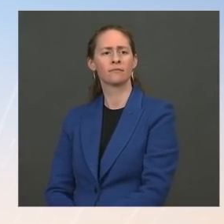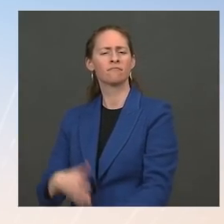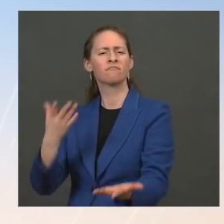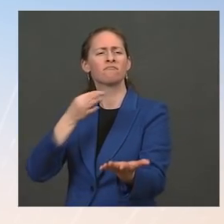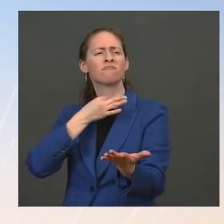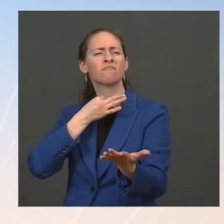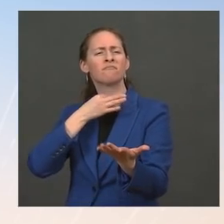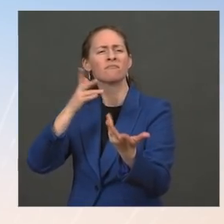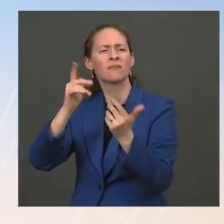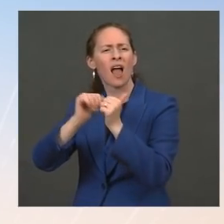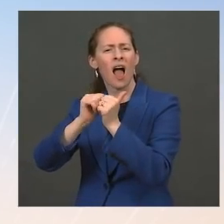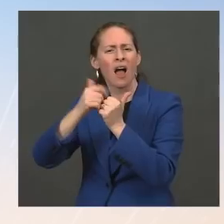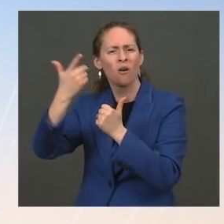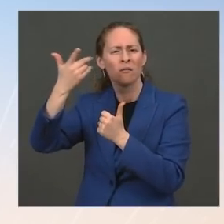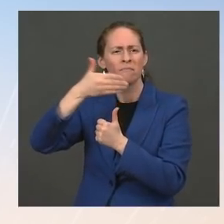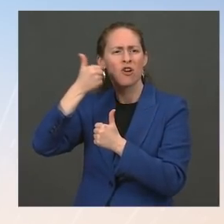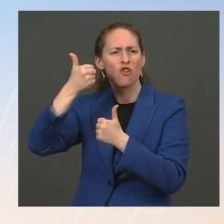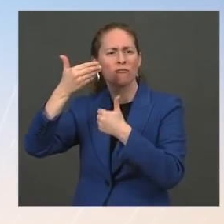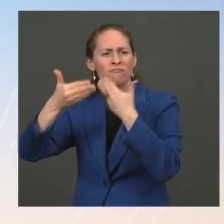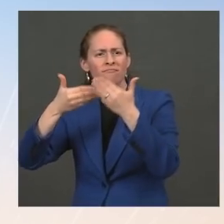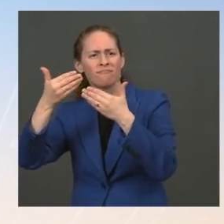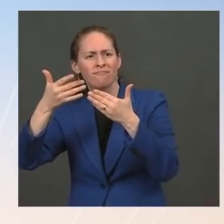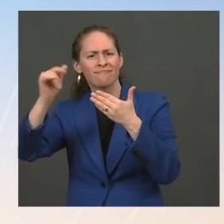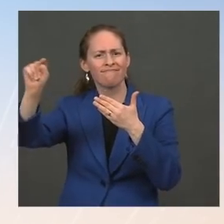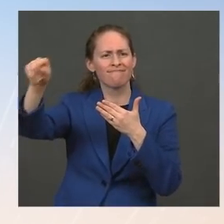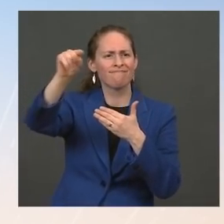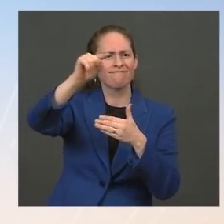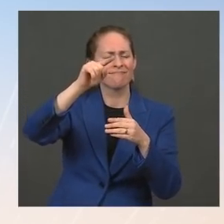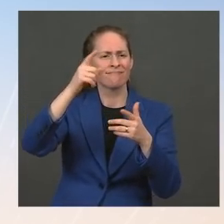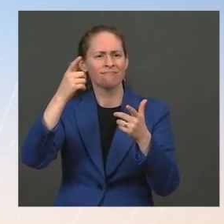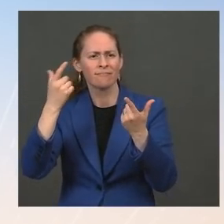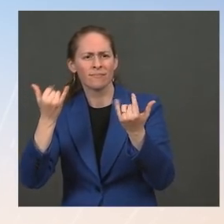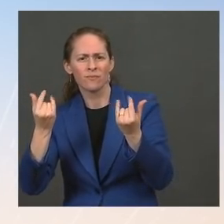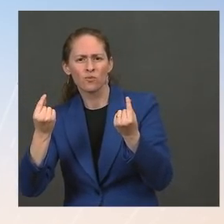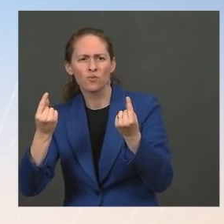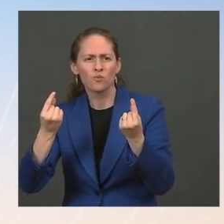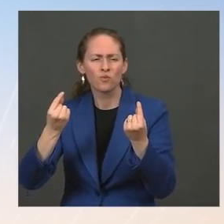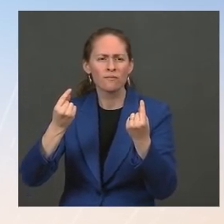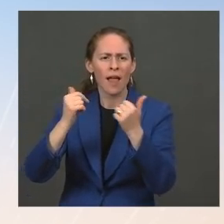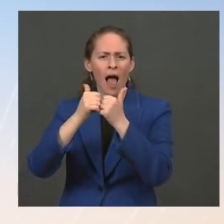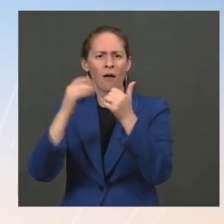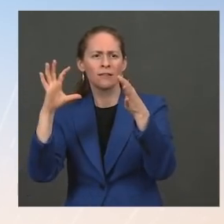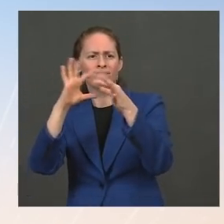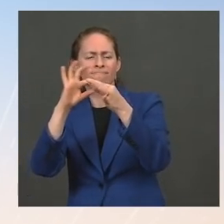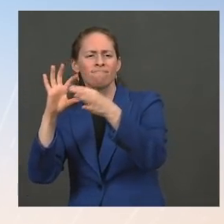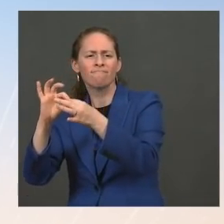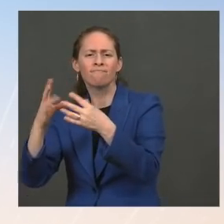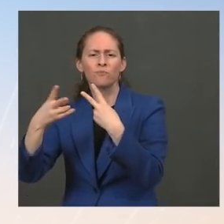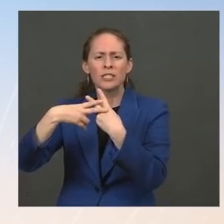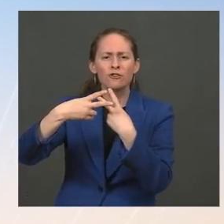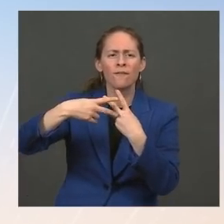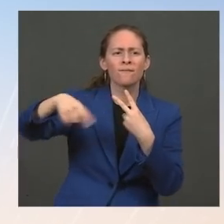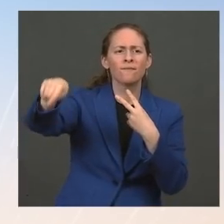are always encouraging any country around the world, including China, to be as transparent as possible